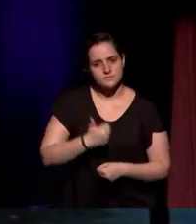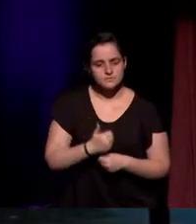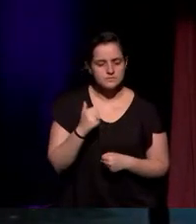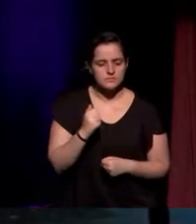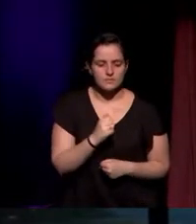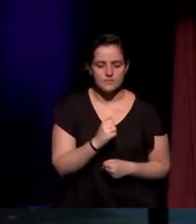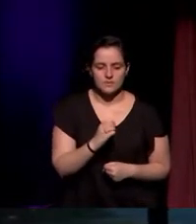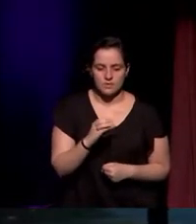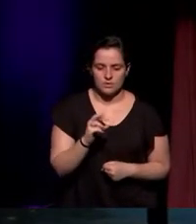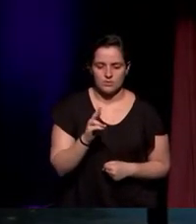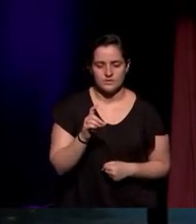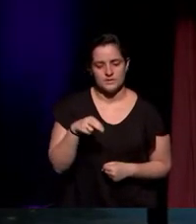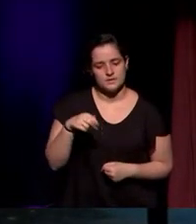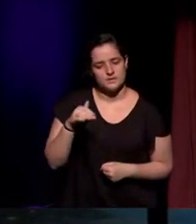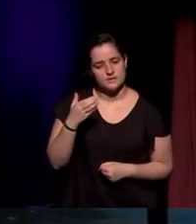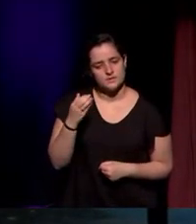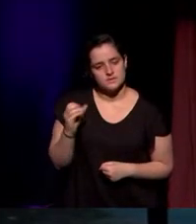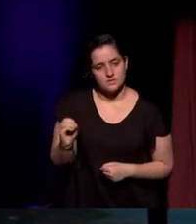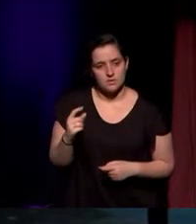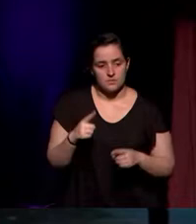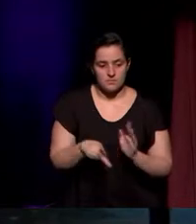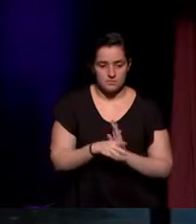of the Center for Advances for Women,